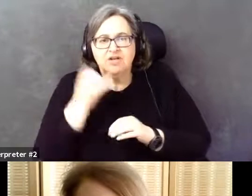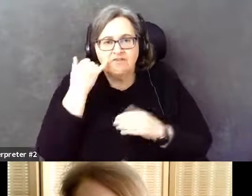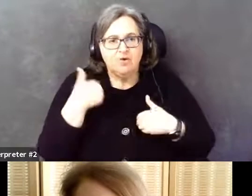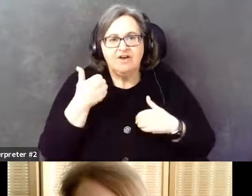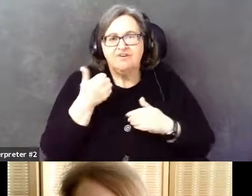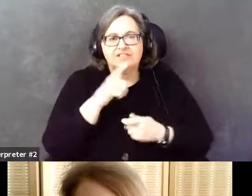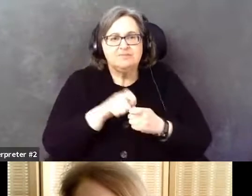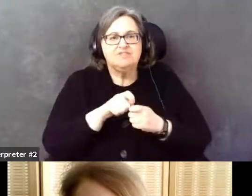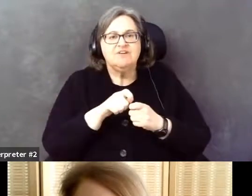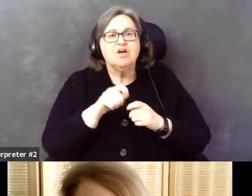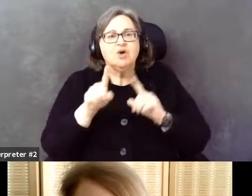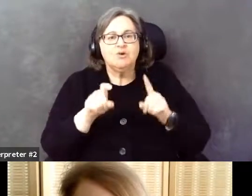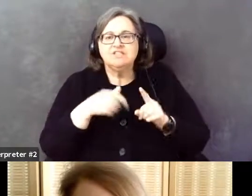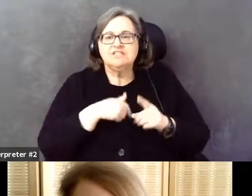I'm happy to help you with them.